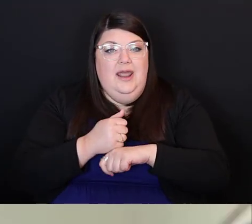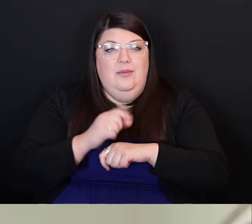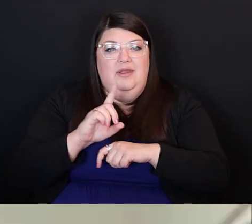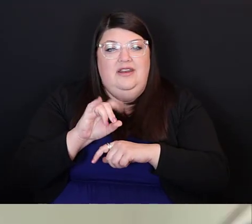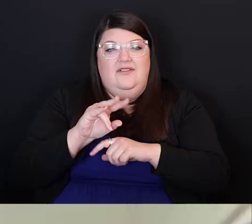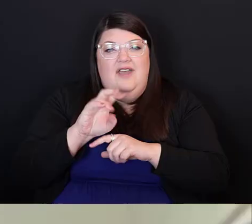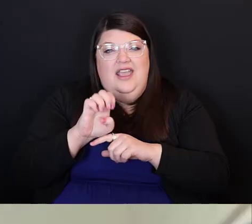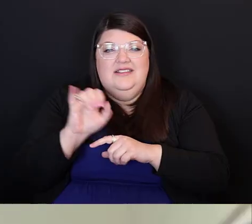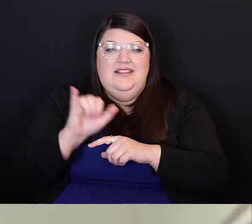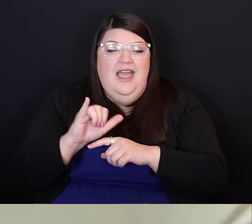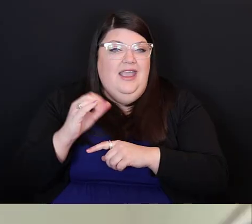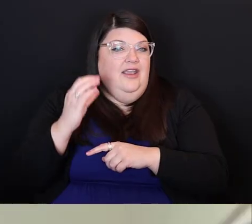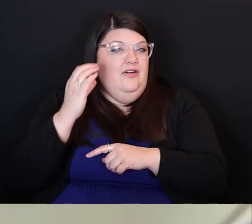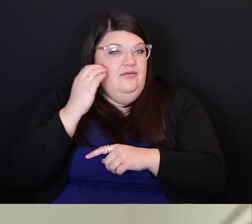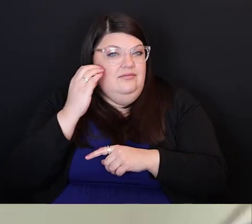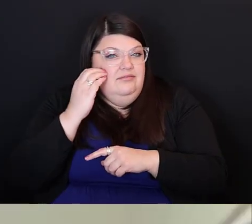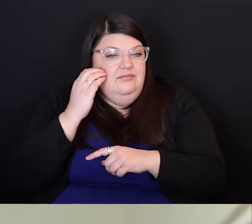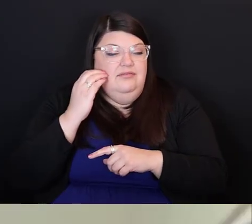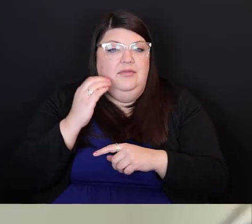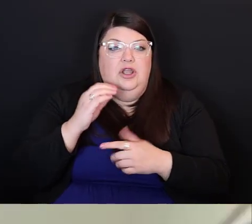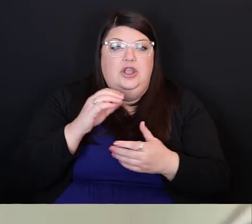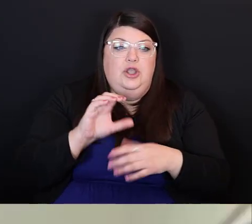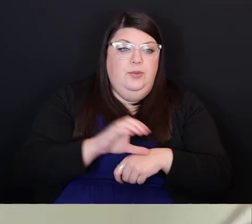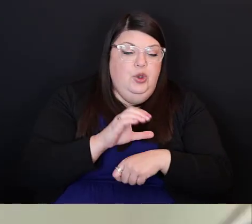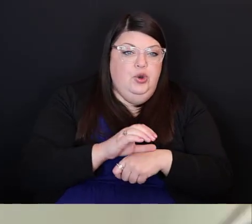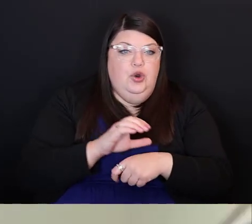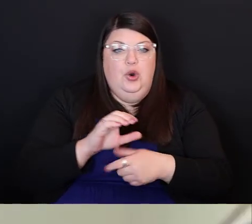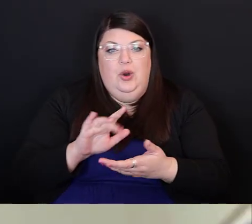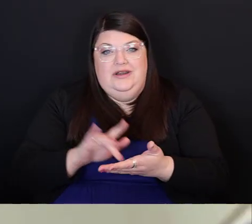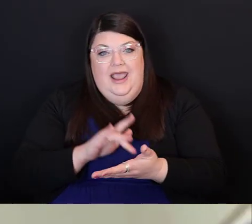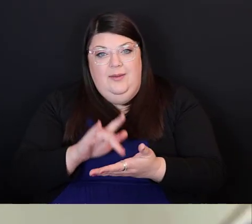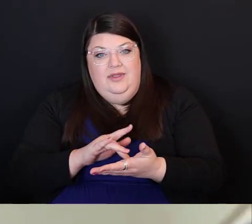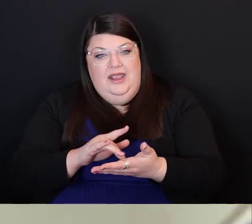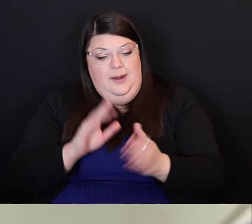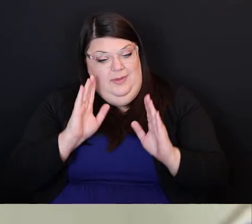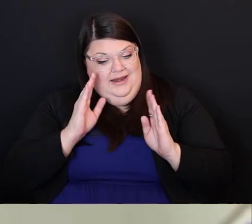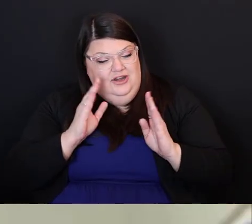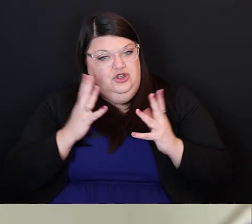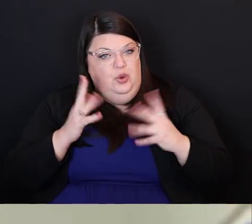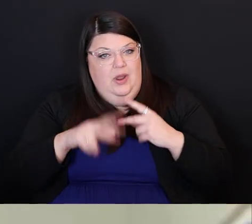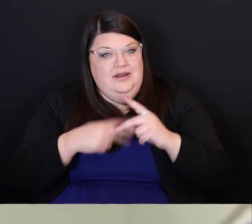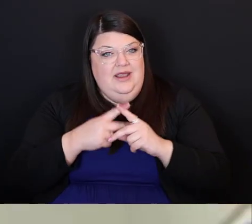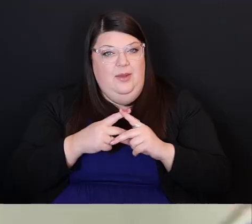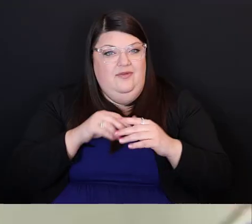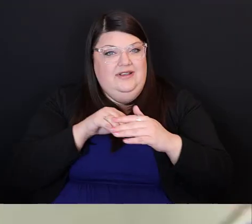pay attention to what kind of features, accessibility features are available as you're setting it up.